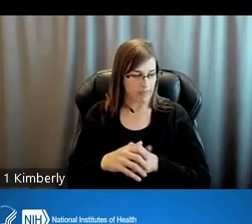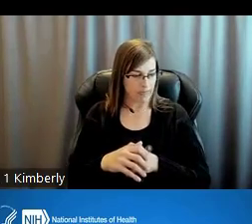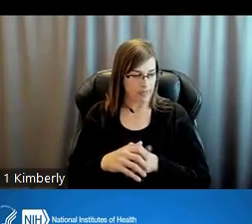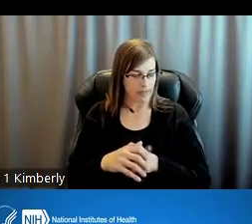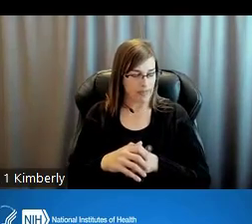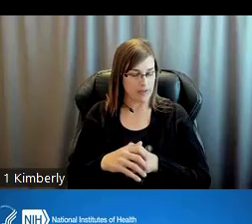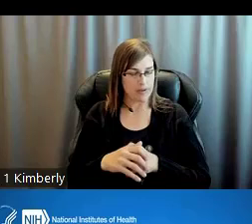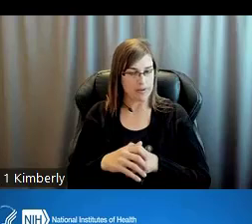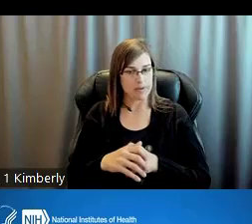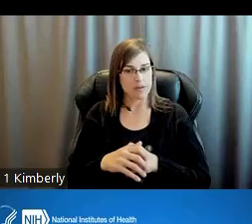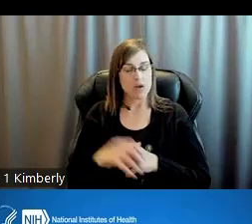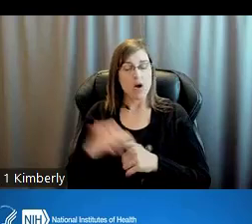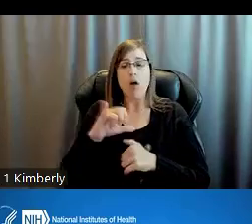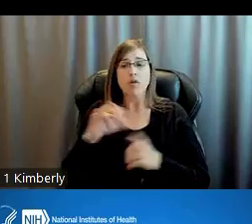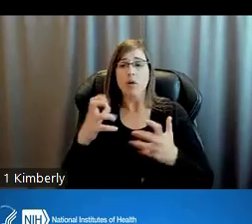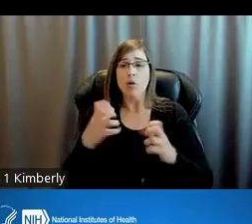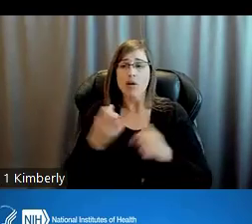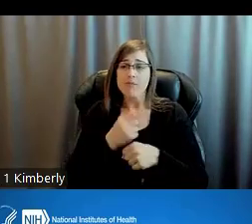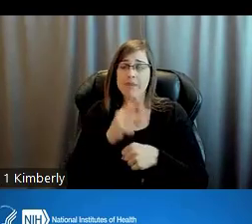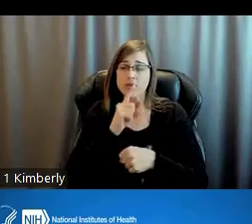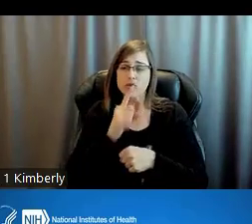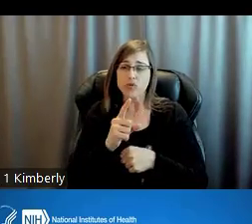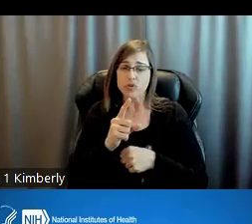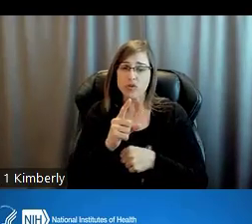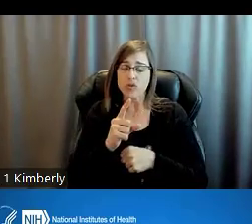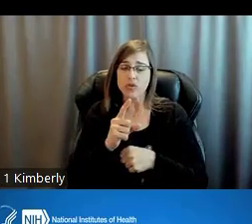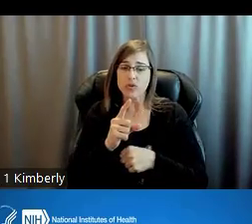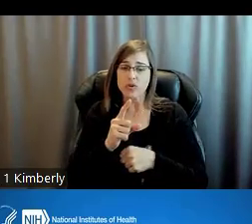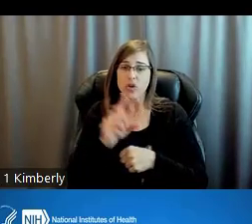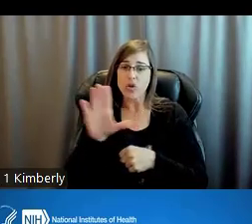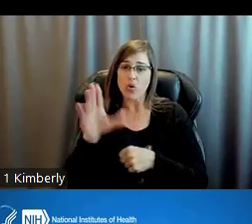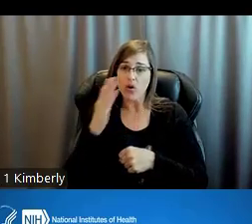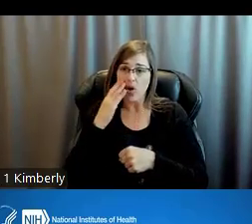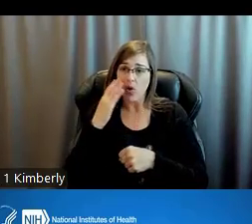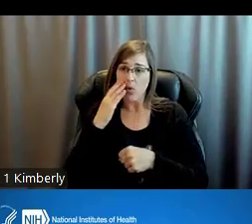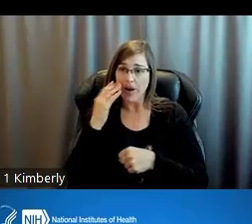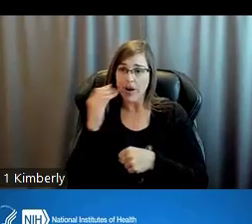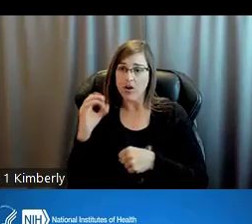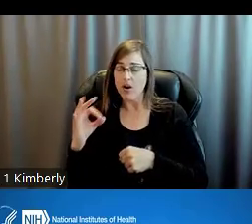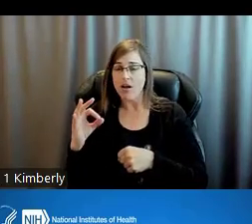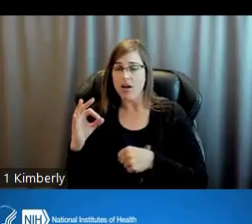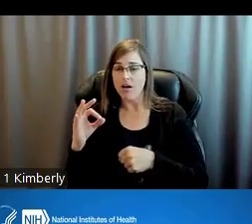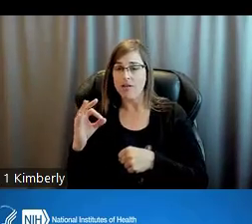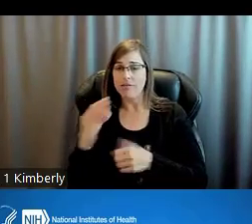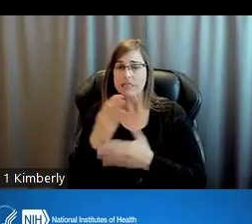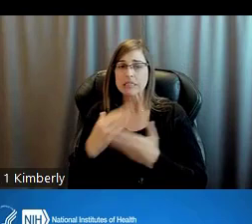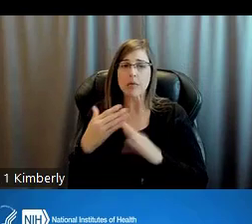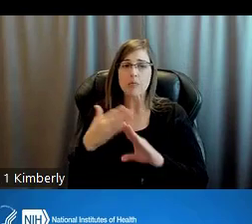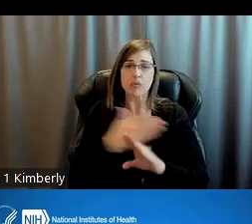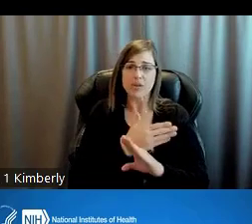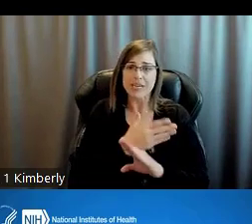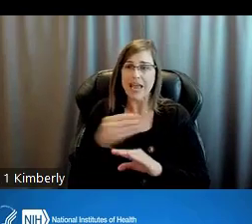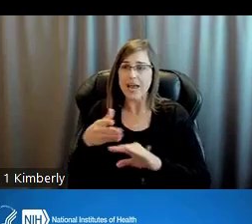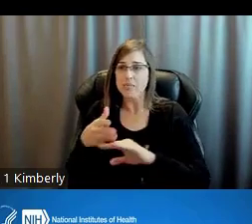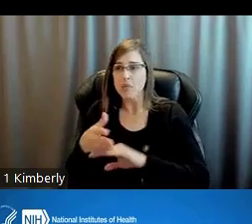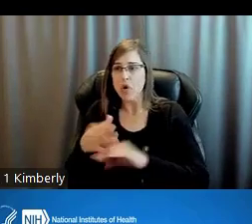And I also wanted to make sure that you're aware of some pre and post-award opportunities.